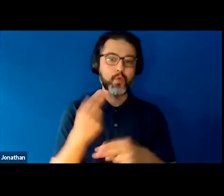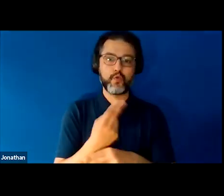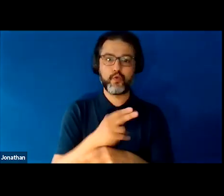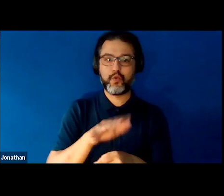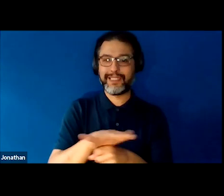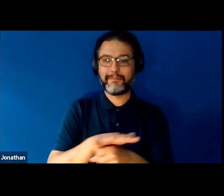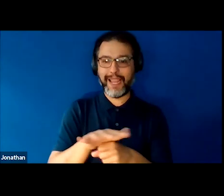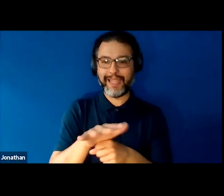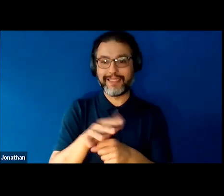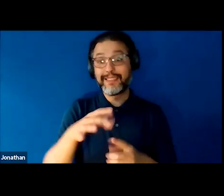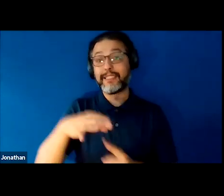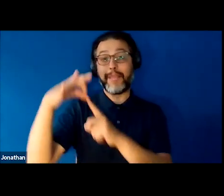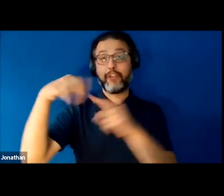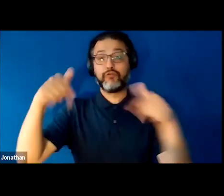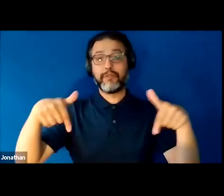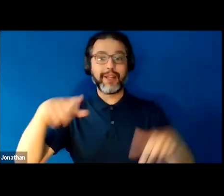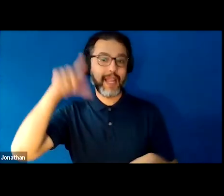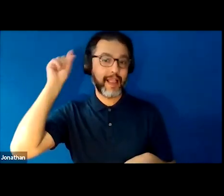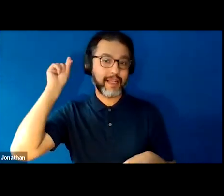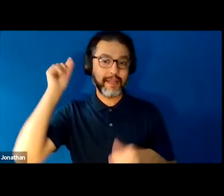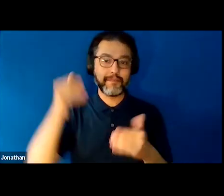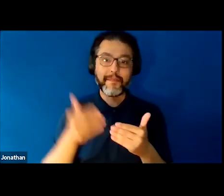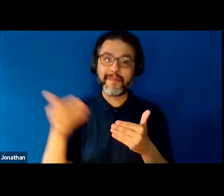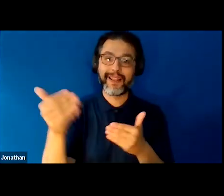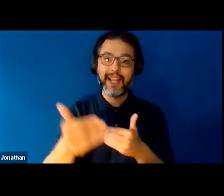Next slide.